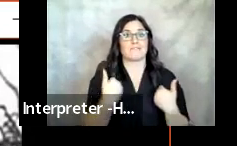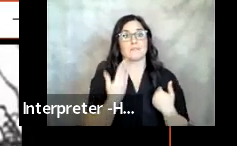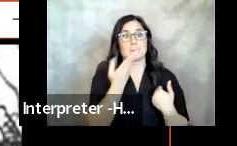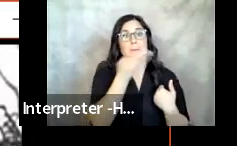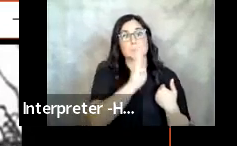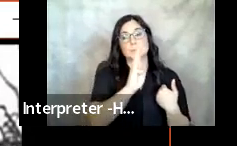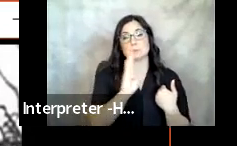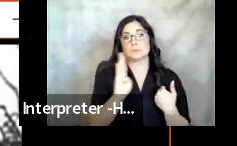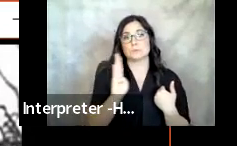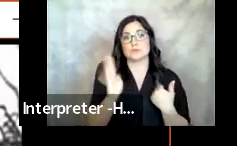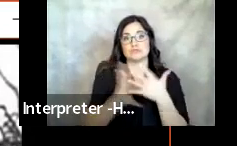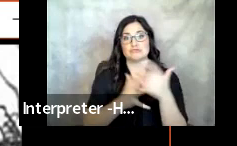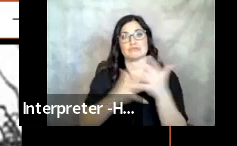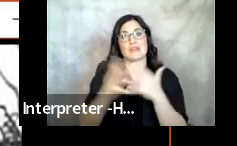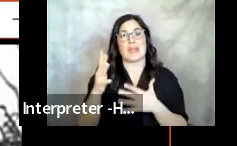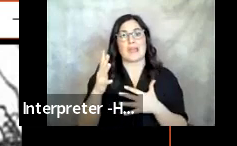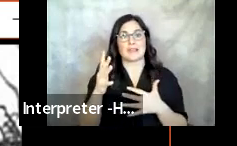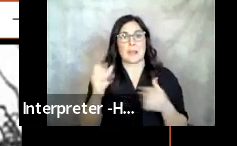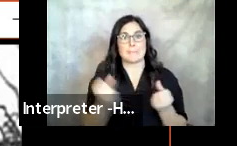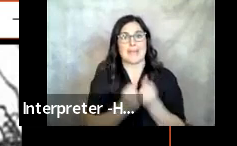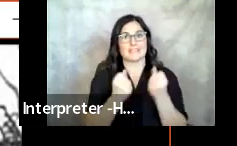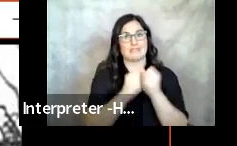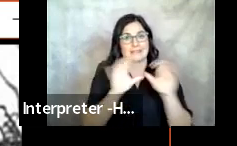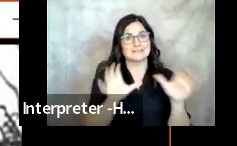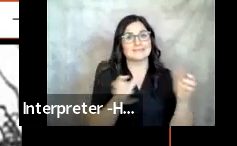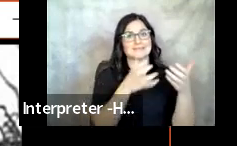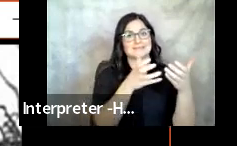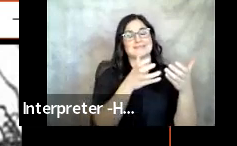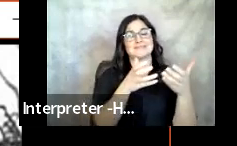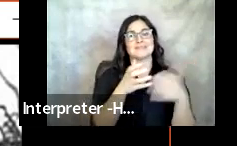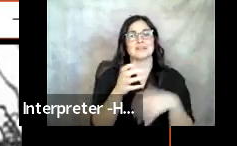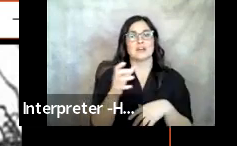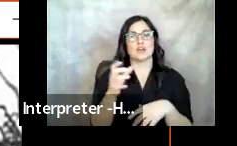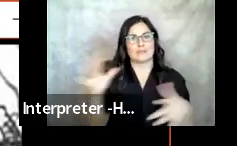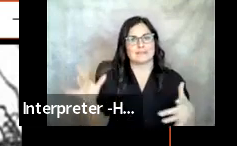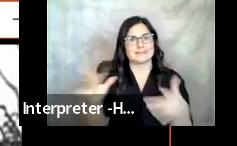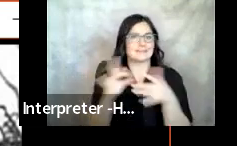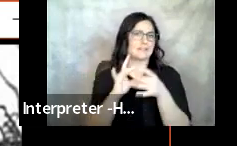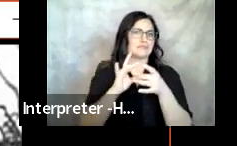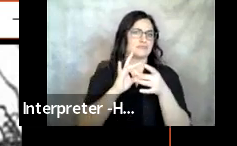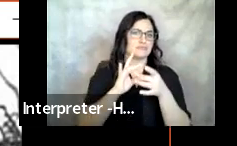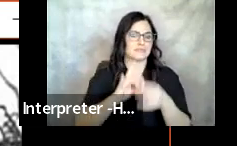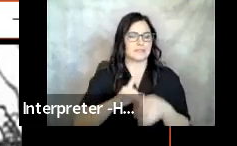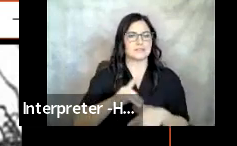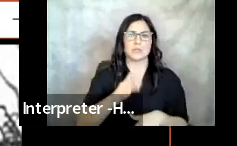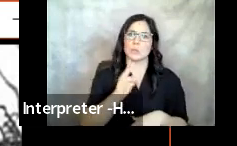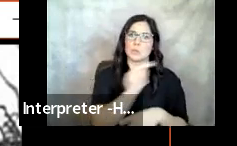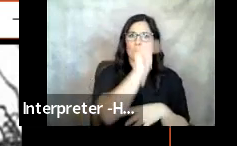pageants of reconciliation between old. Veterans of the Civil War. Between the North and the south, and they'd hand.